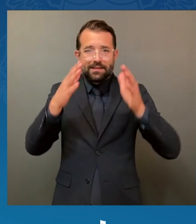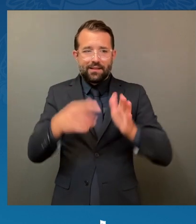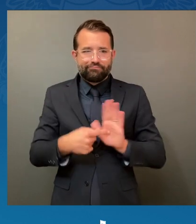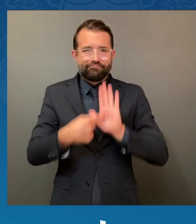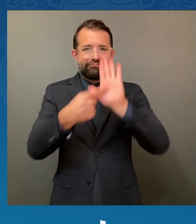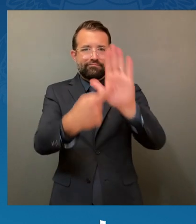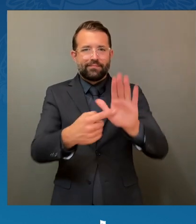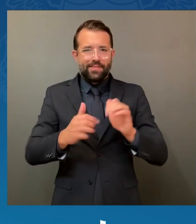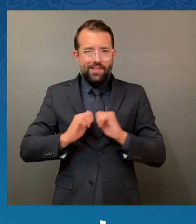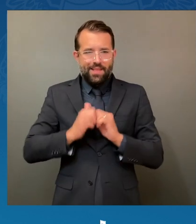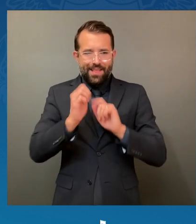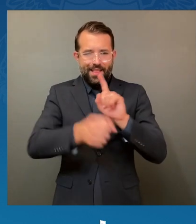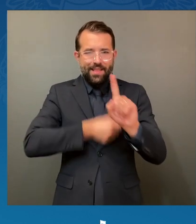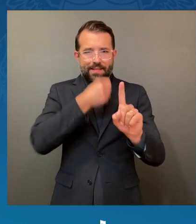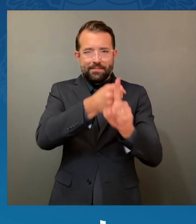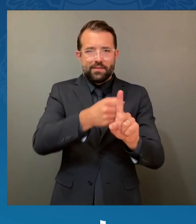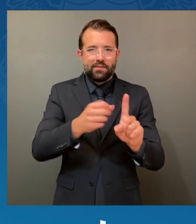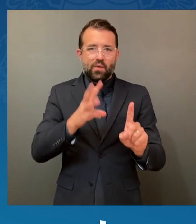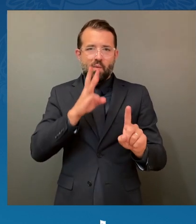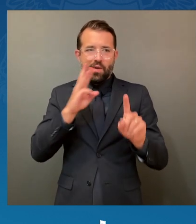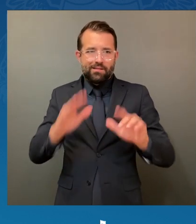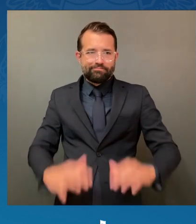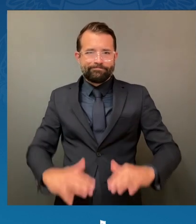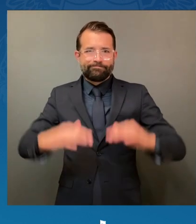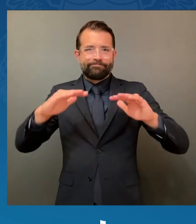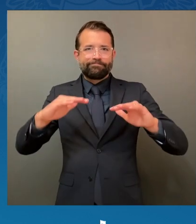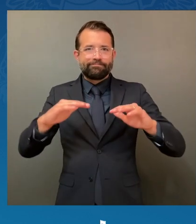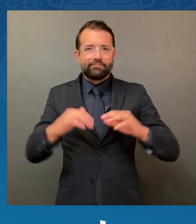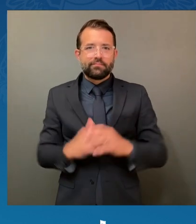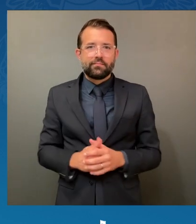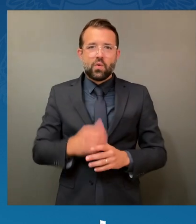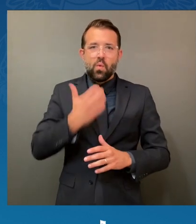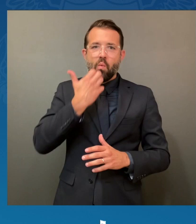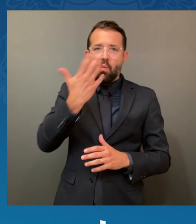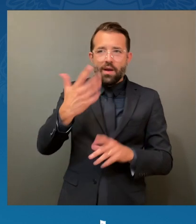and warming temperatures. And you are public health experts